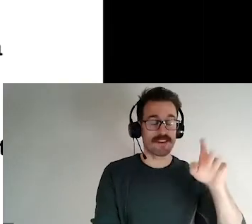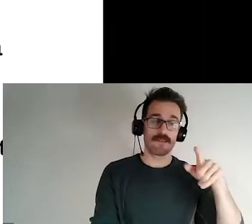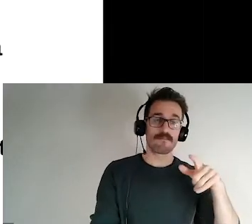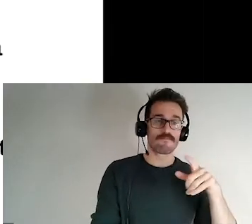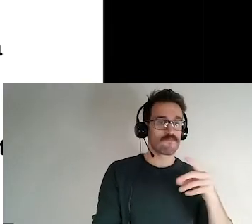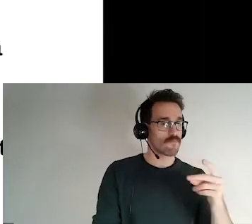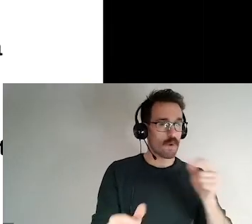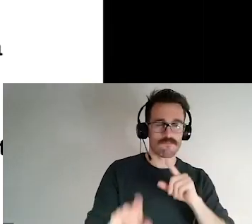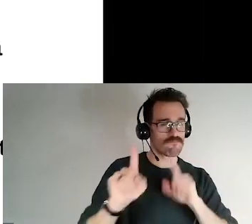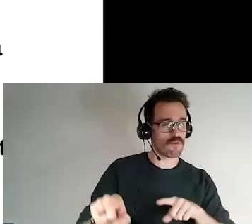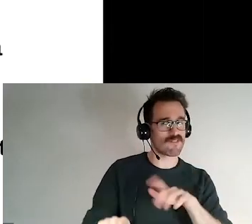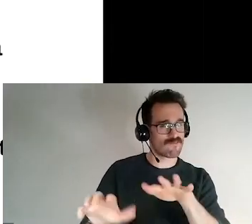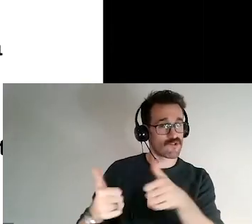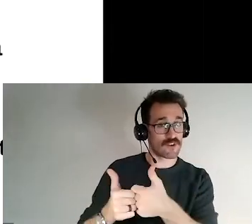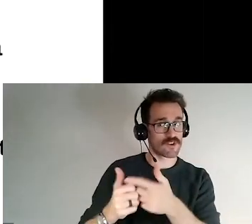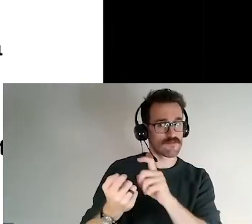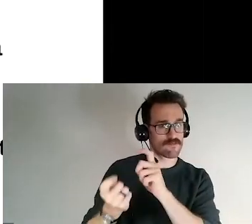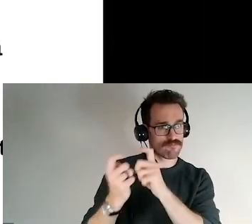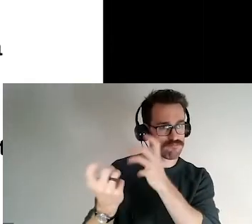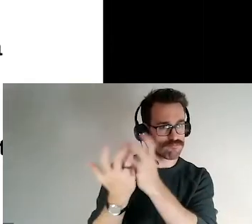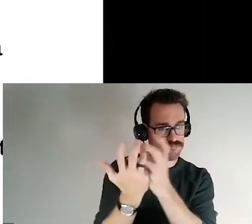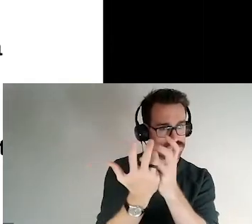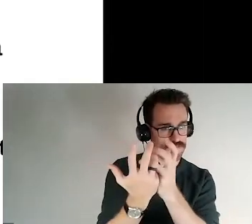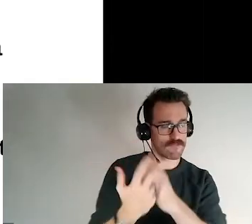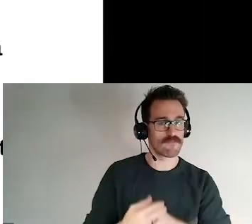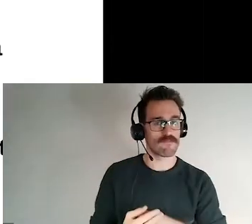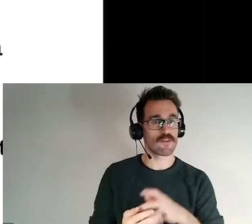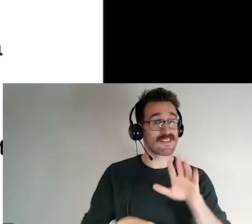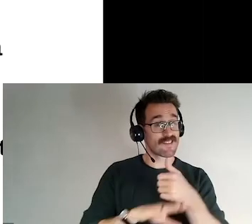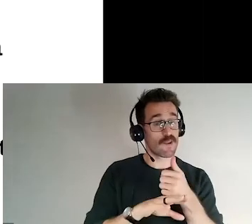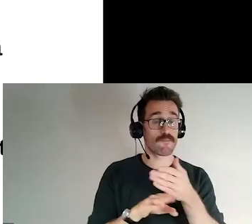of those challenges. So we create professional networking opportunities through some of the